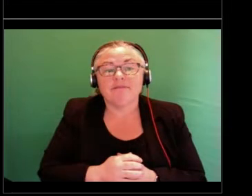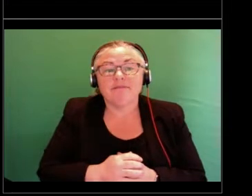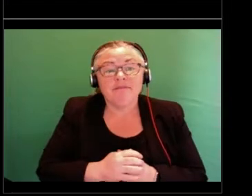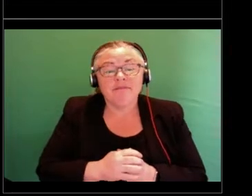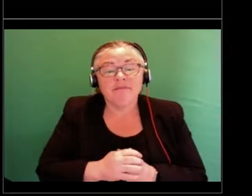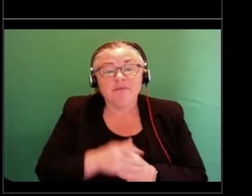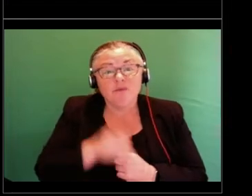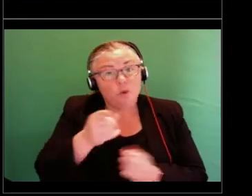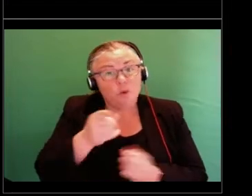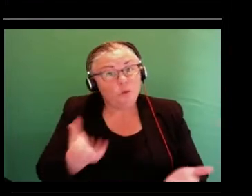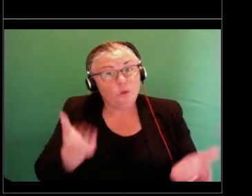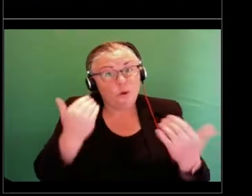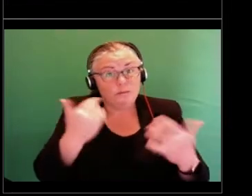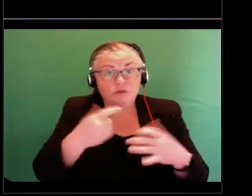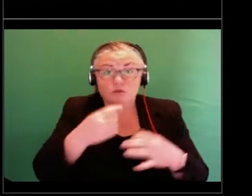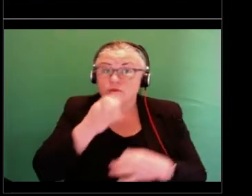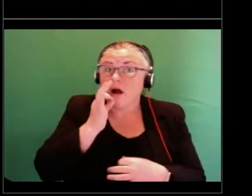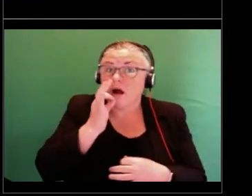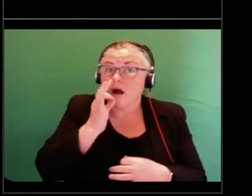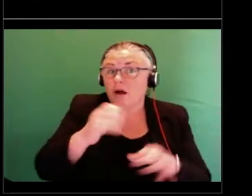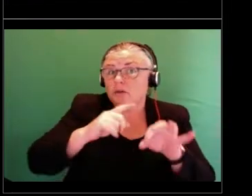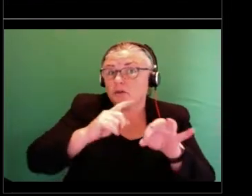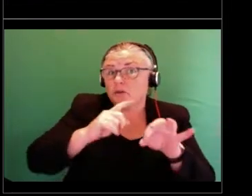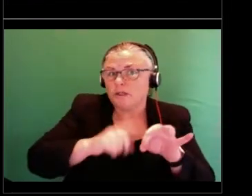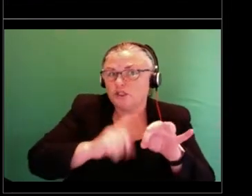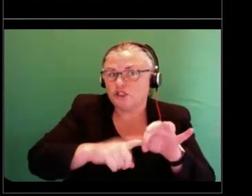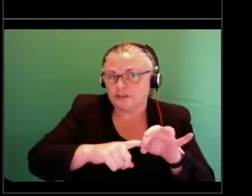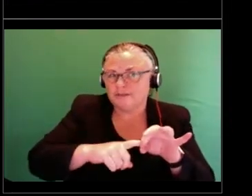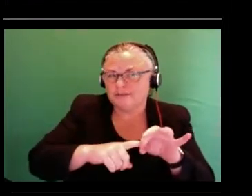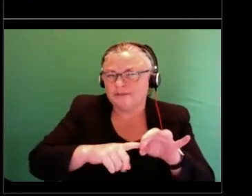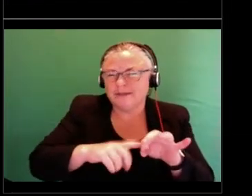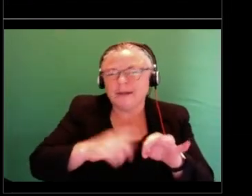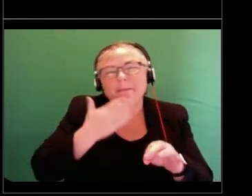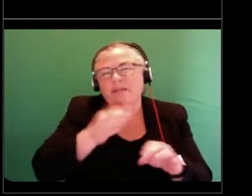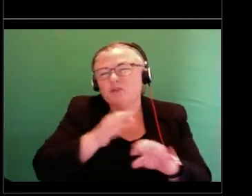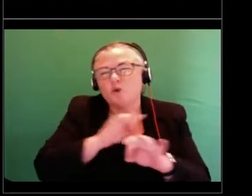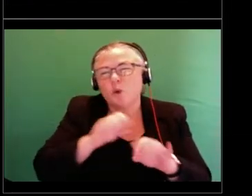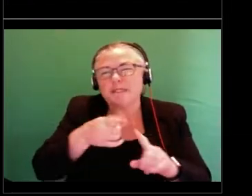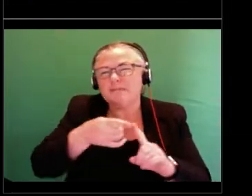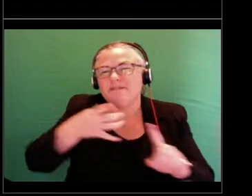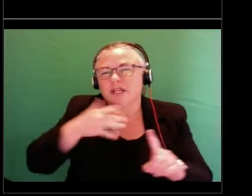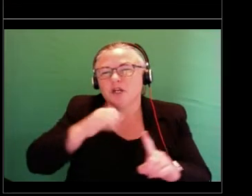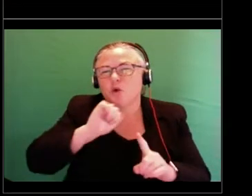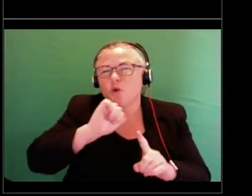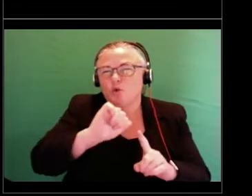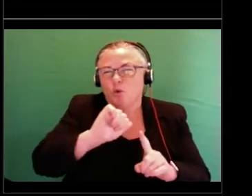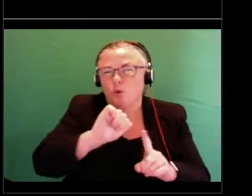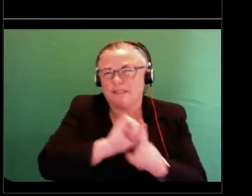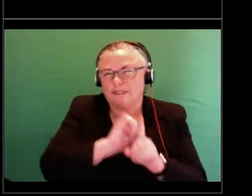We ask that they are not specific legal questions about clients, but general questions that